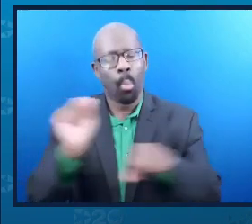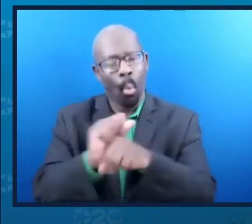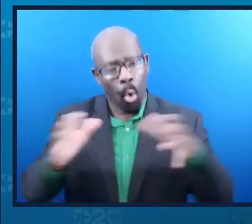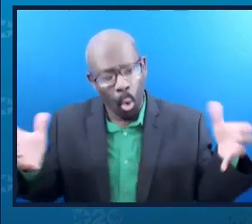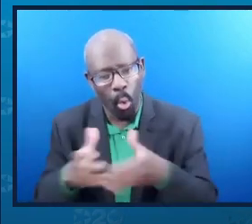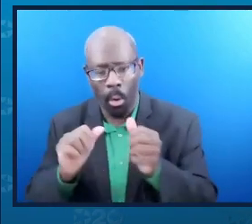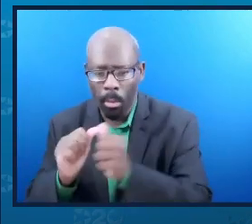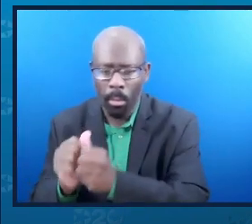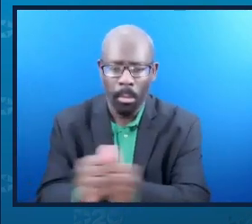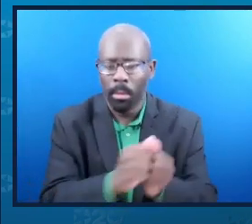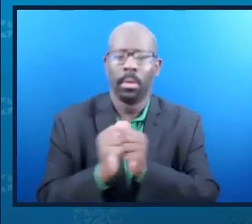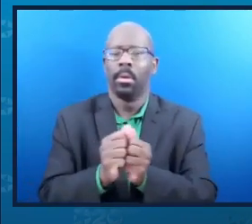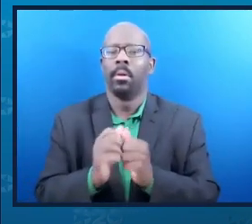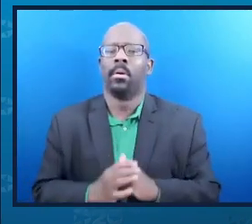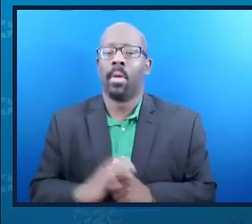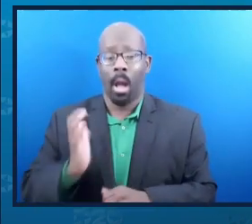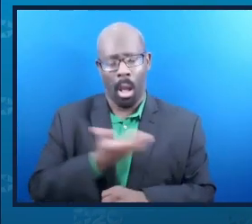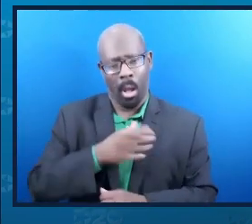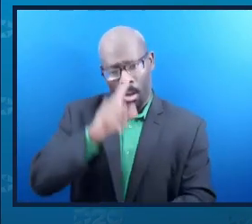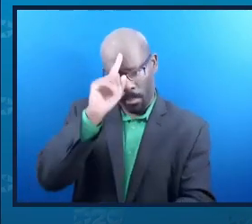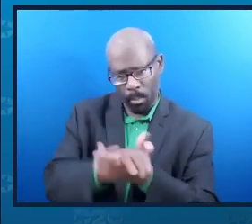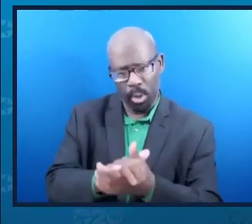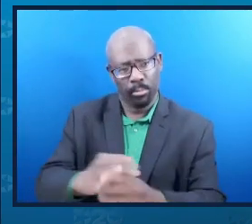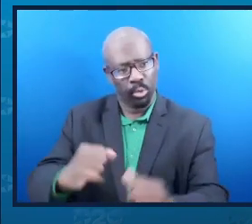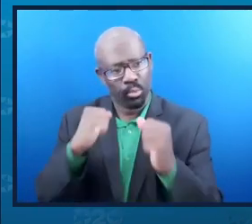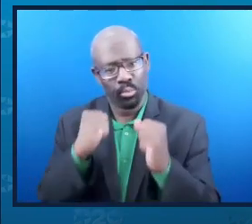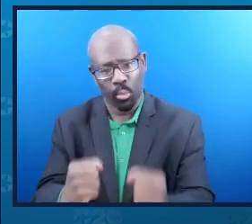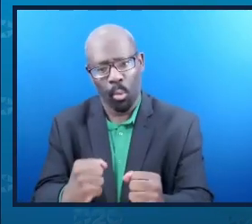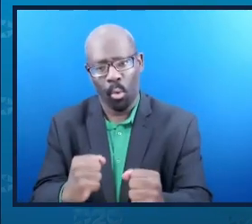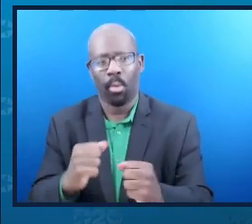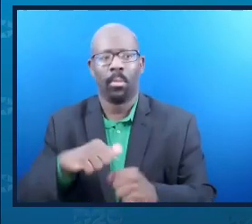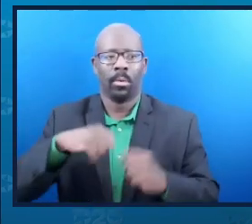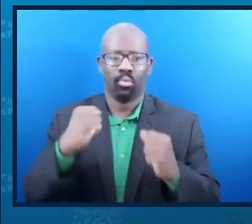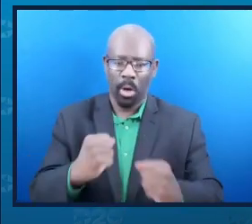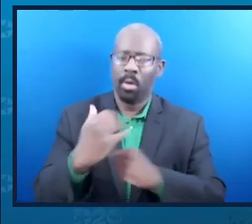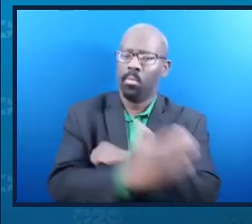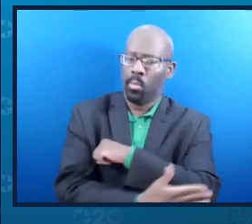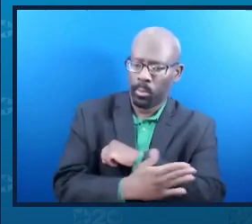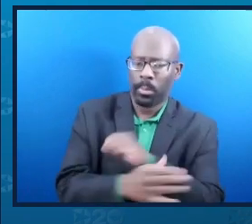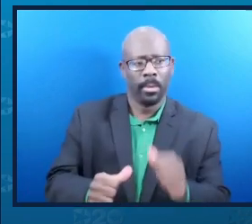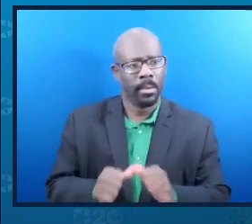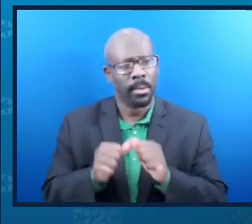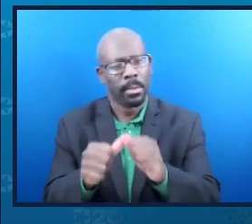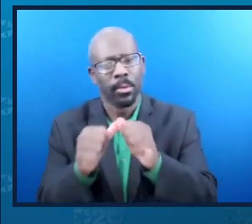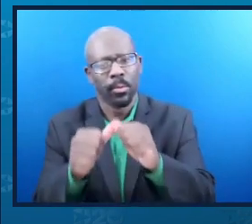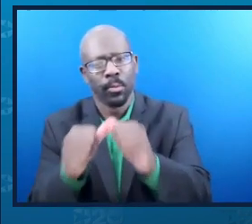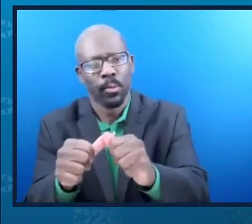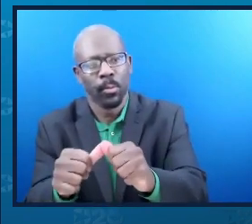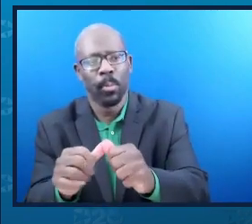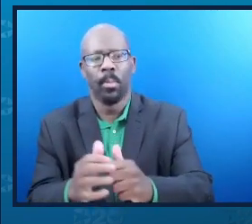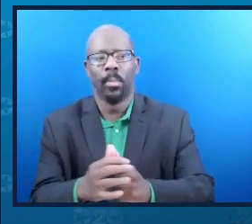THE BASIC TENANTS OF OUR DEMOCRACY ENDURE.